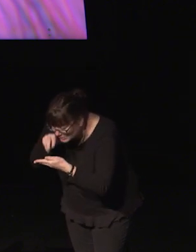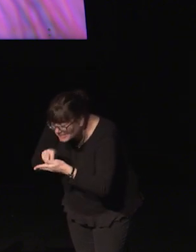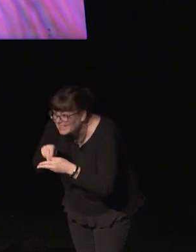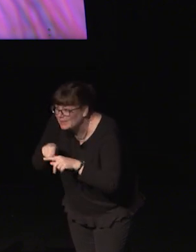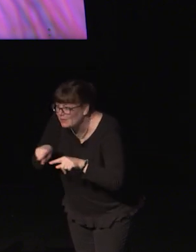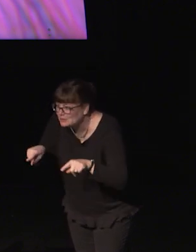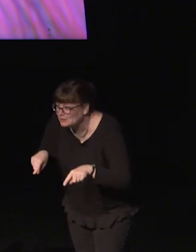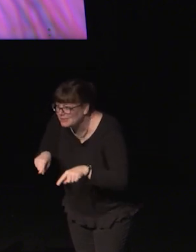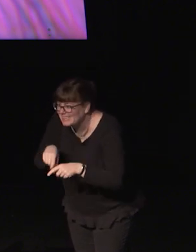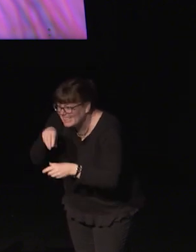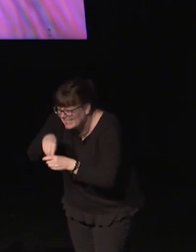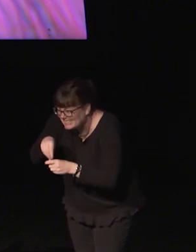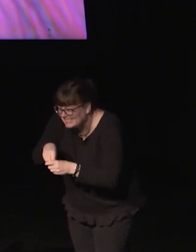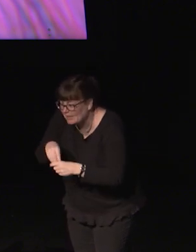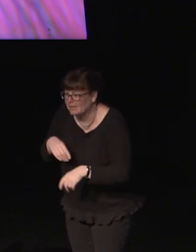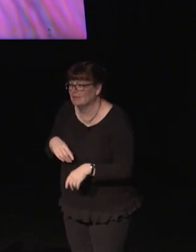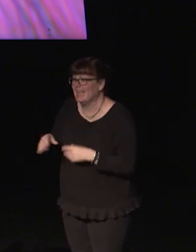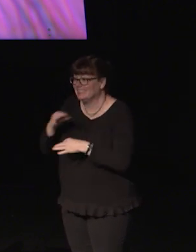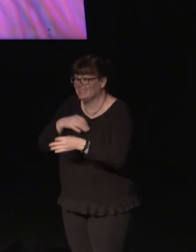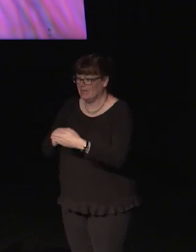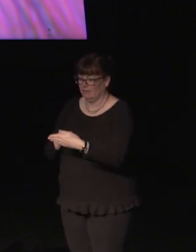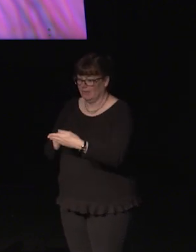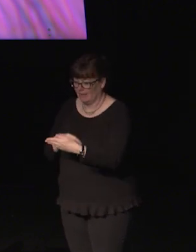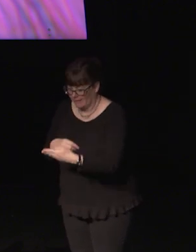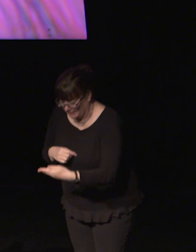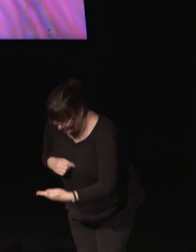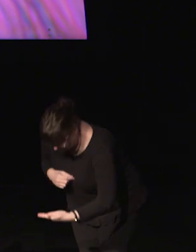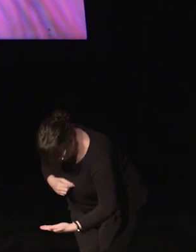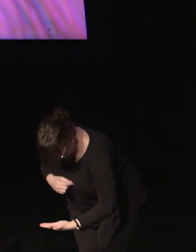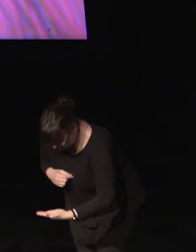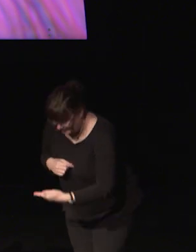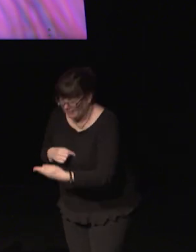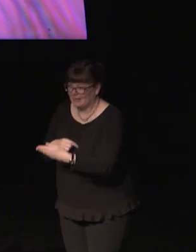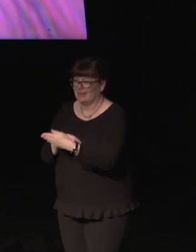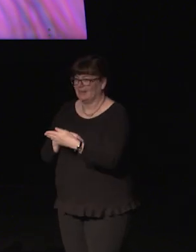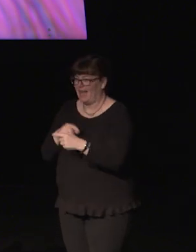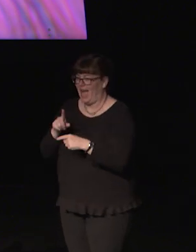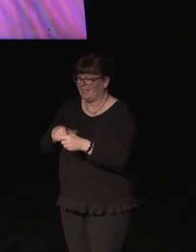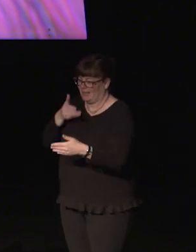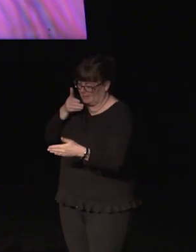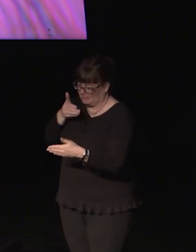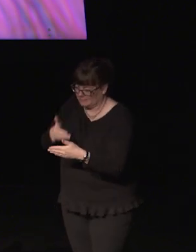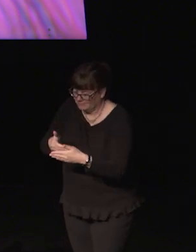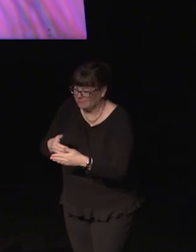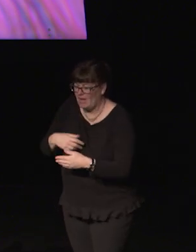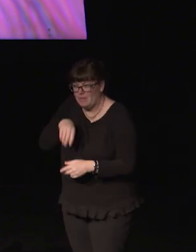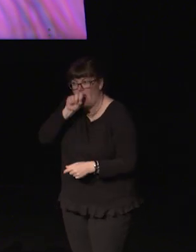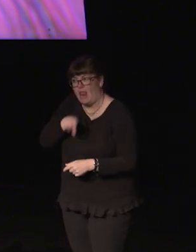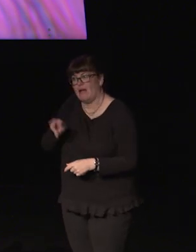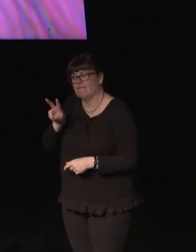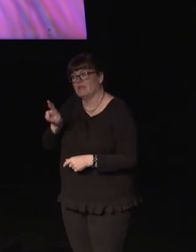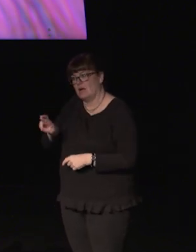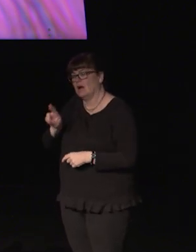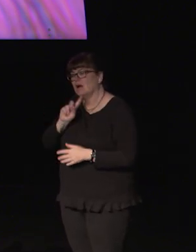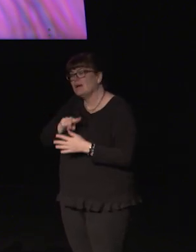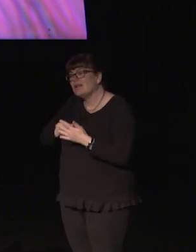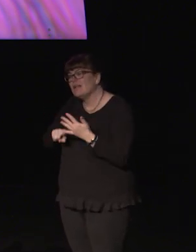Where I am kind of scared is... Like I said, I love VR and I wanna keep doing it, but there's a lot of these standalone headsets.